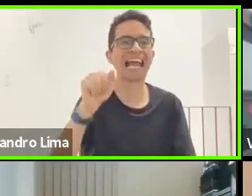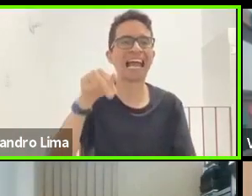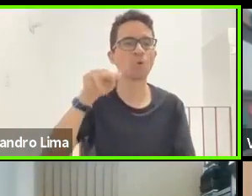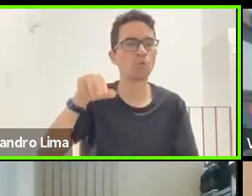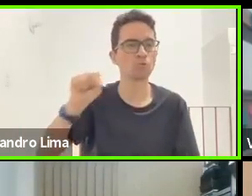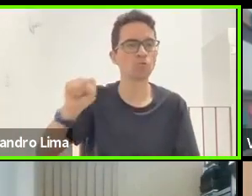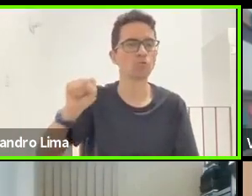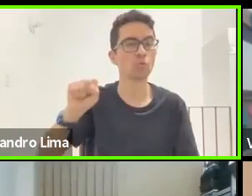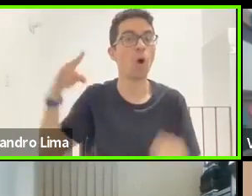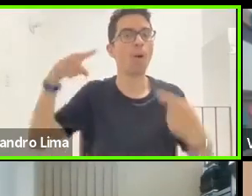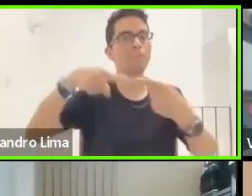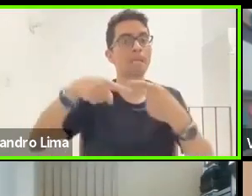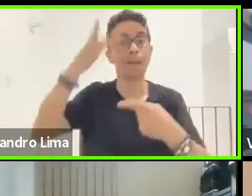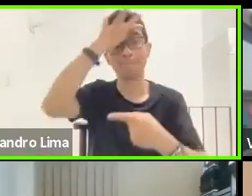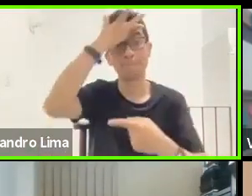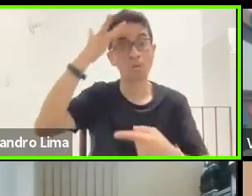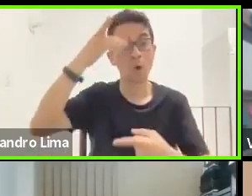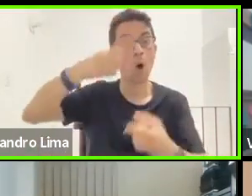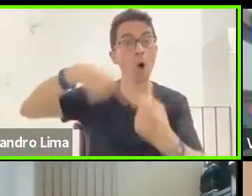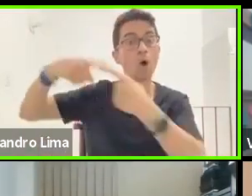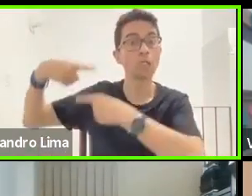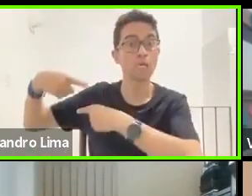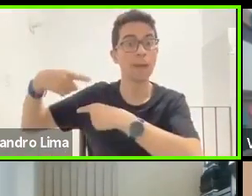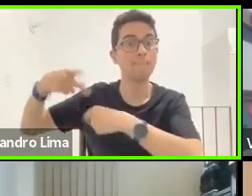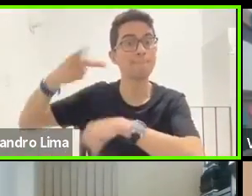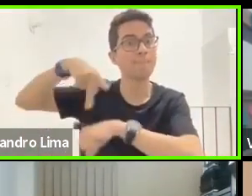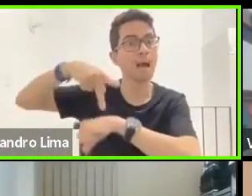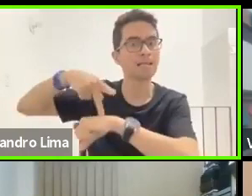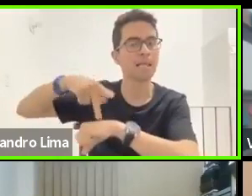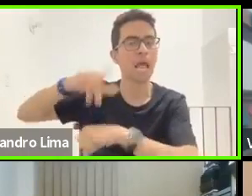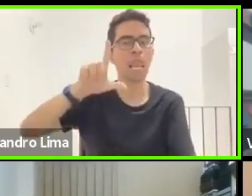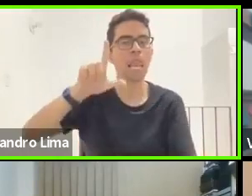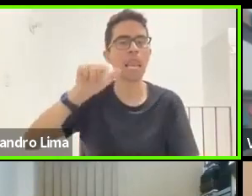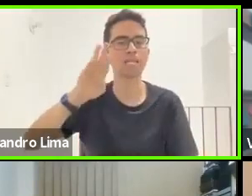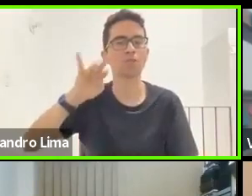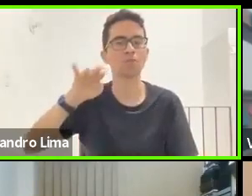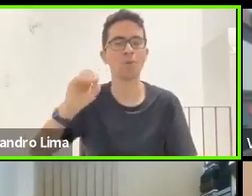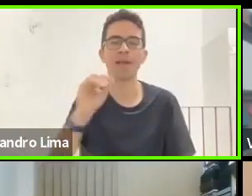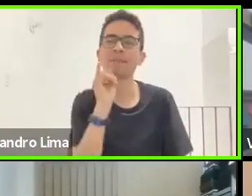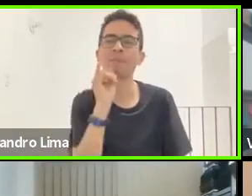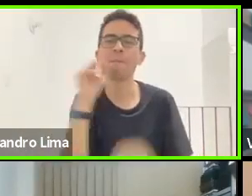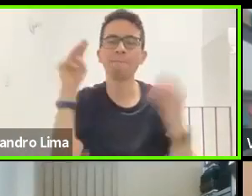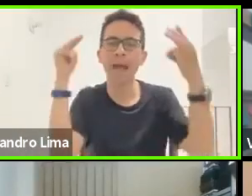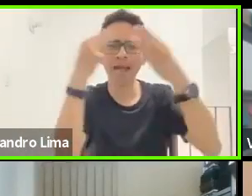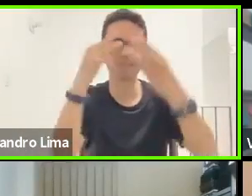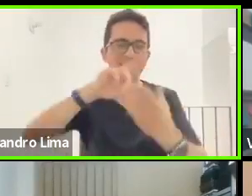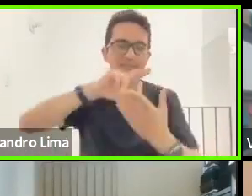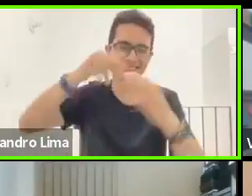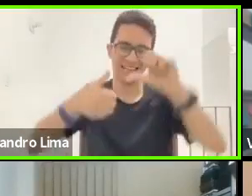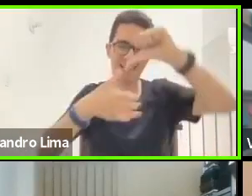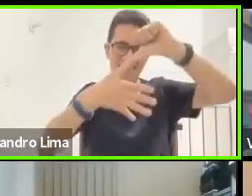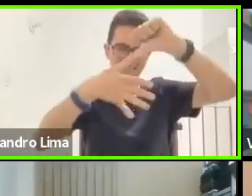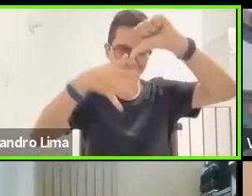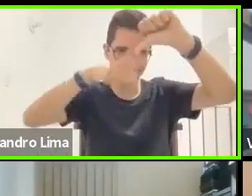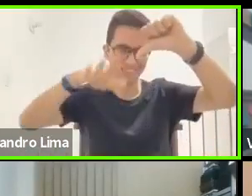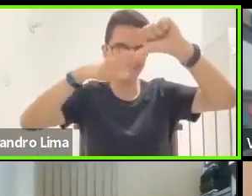st or is a big problem st or is a big problem in Arizona where they tried to have. ave a Career ave a Curriculum for a Curriculum, I forget what it was called. the that